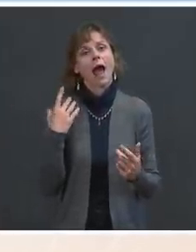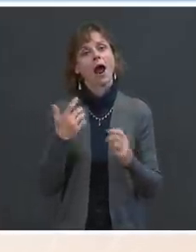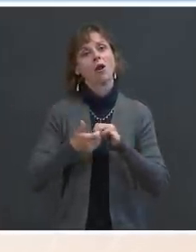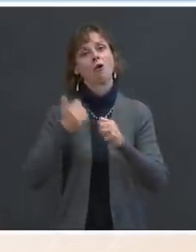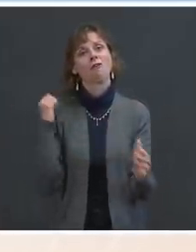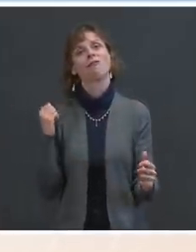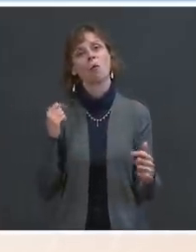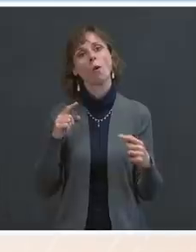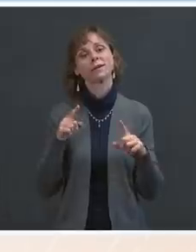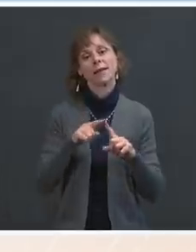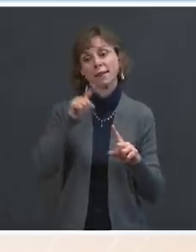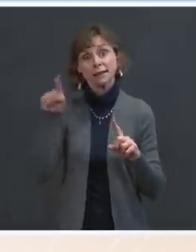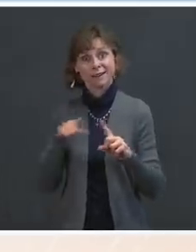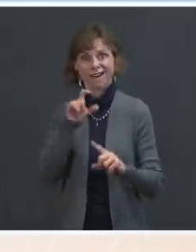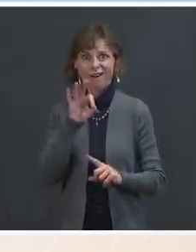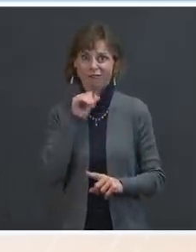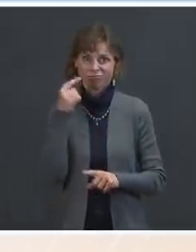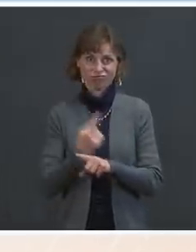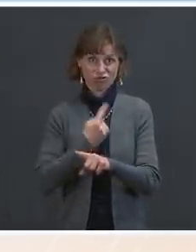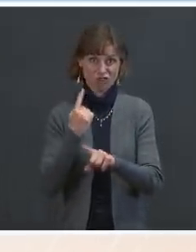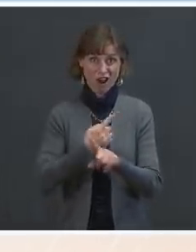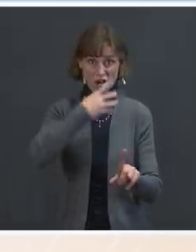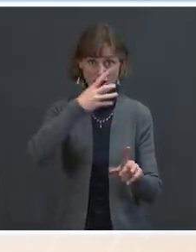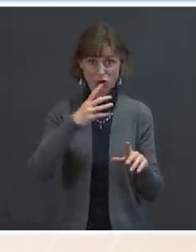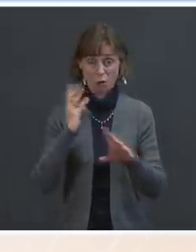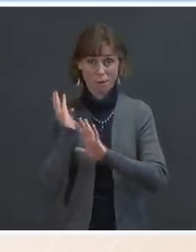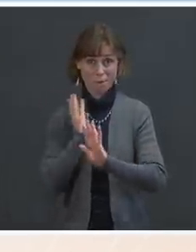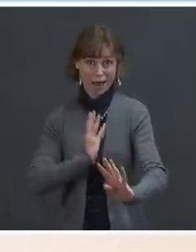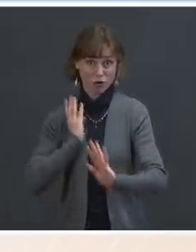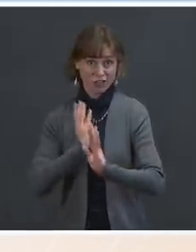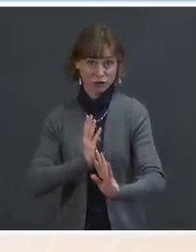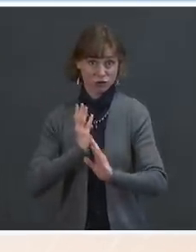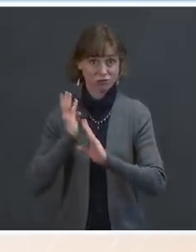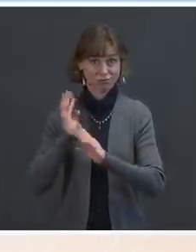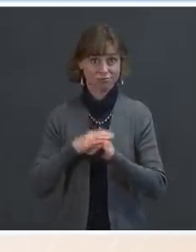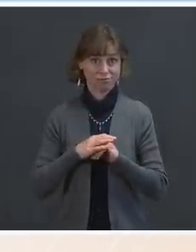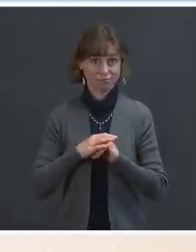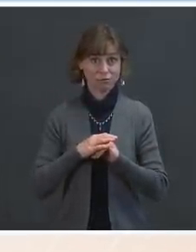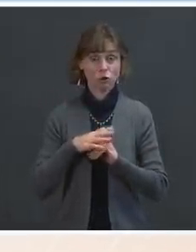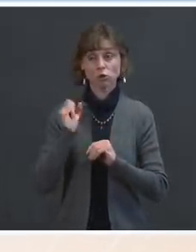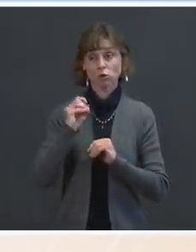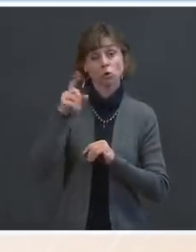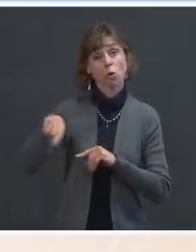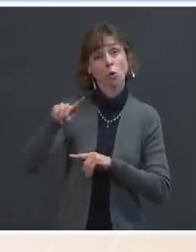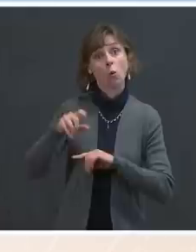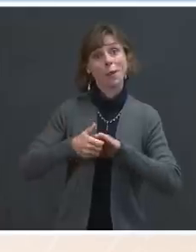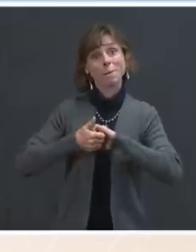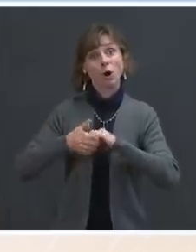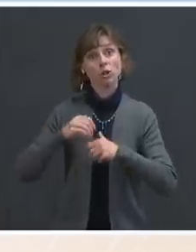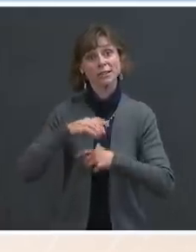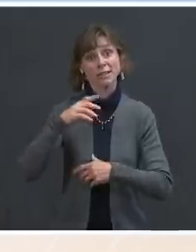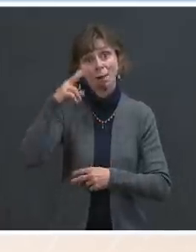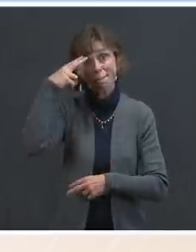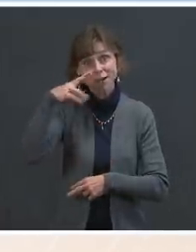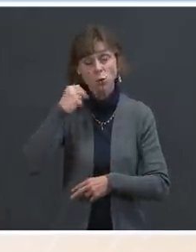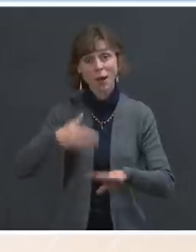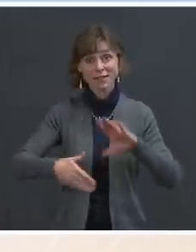Today I'm here to talk about what we're doing with partners in Mexico and Central America to ensure that people don't make this dangerous journey